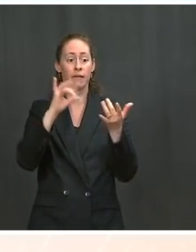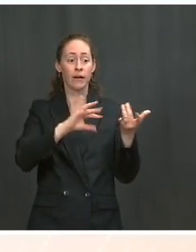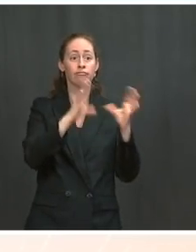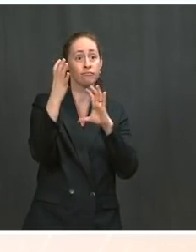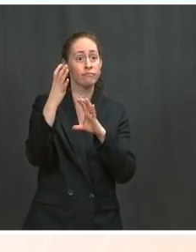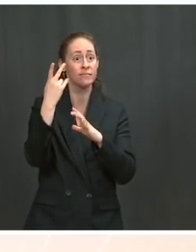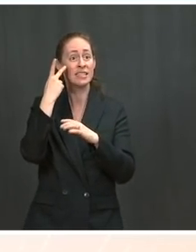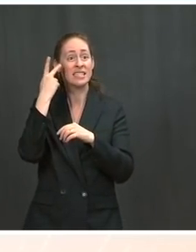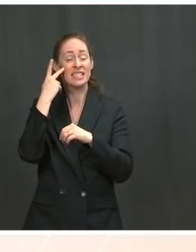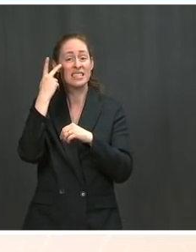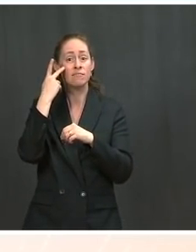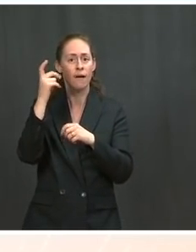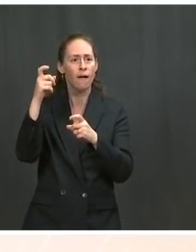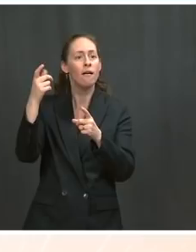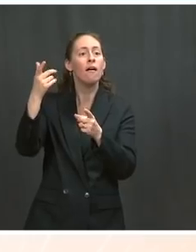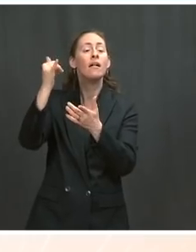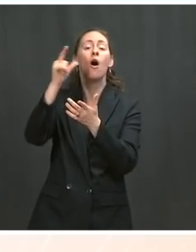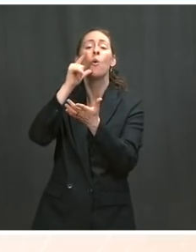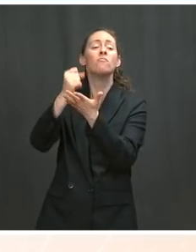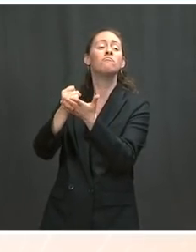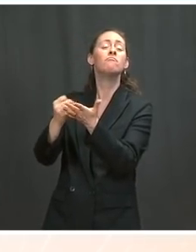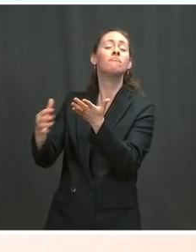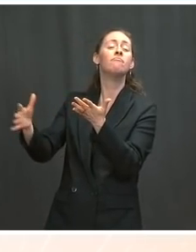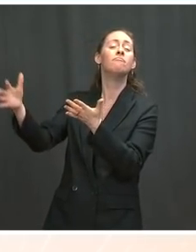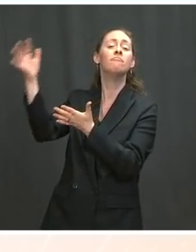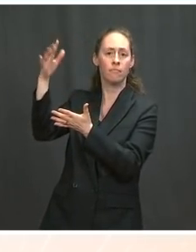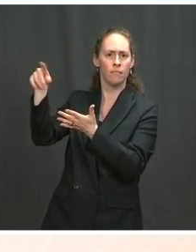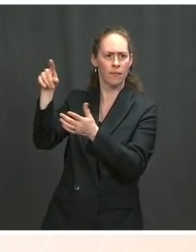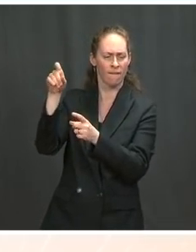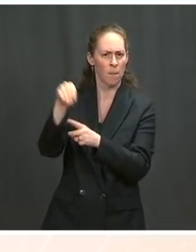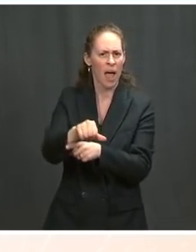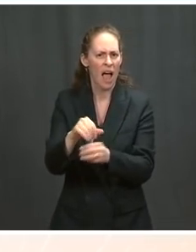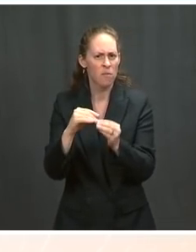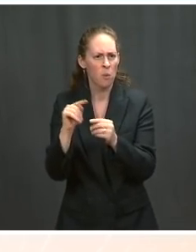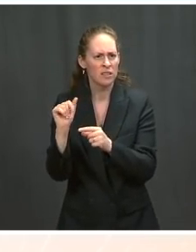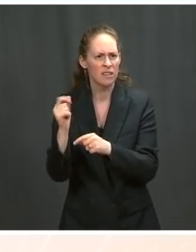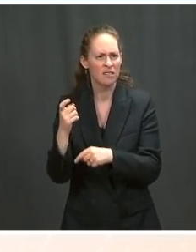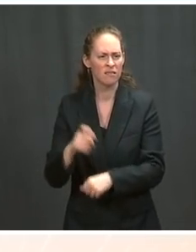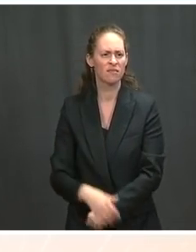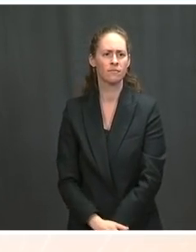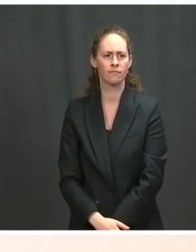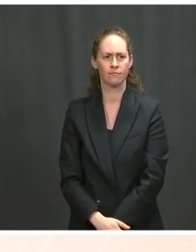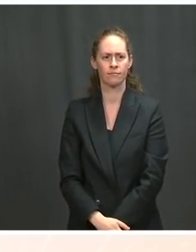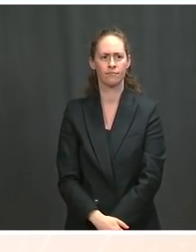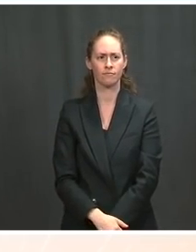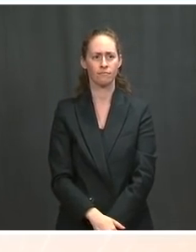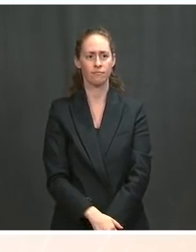And if he wants to have a conversation about worker training, we'd love to have him over and have that conversation. The Press: And then, if I could follow up: